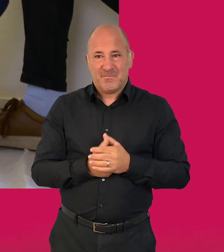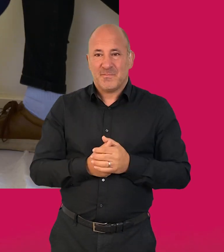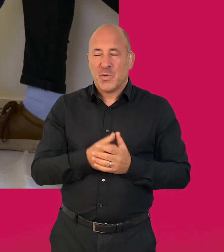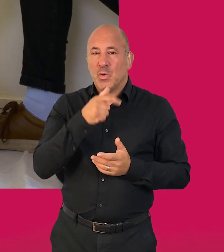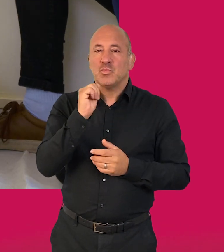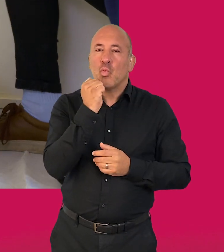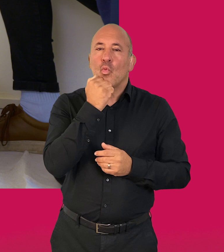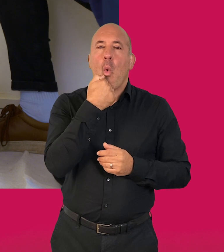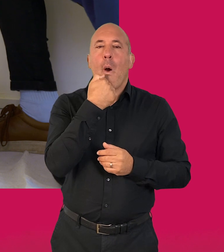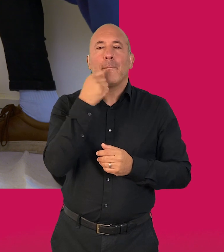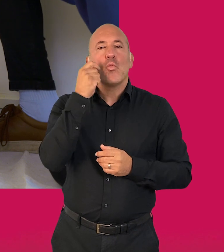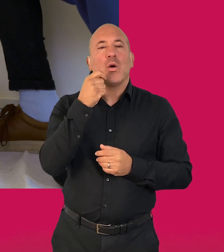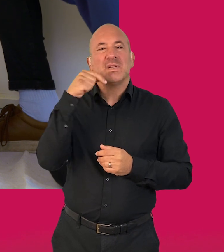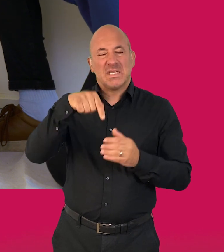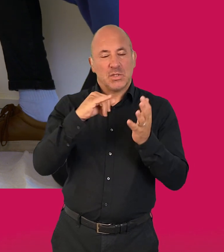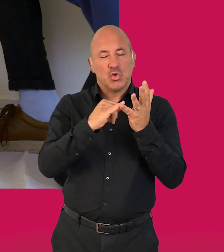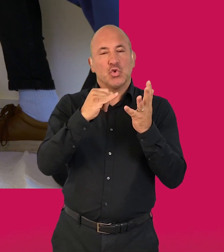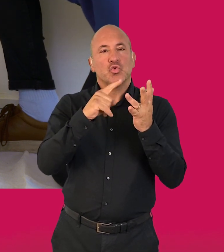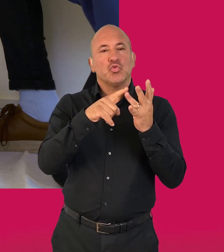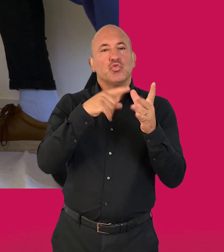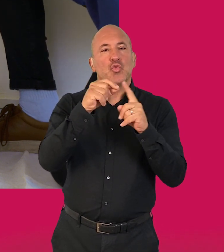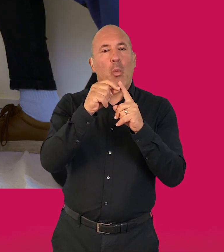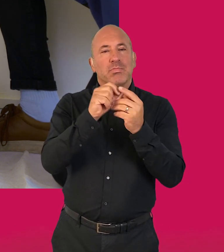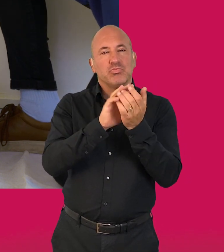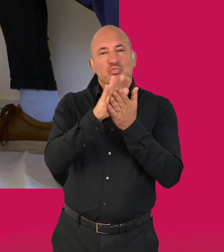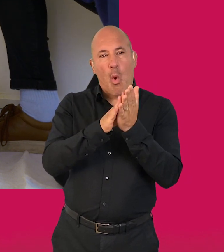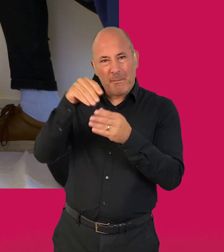and then wipe off the mould with warm, soapy water